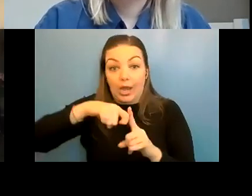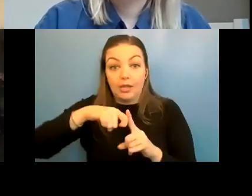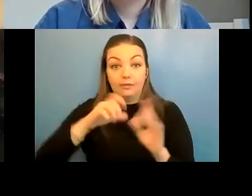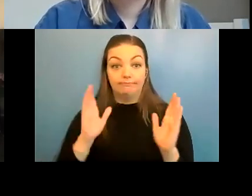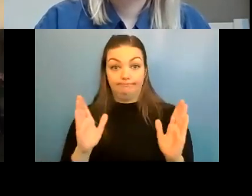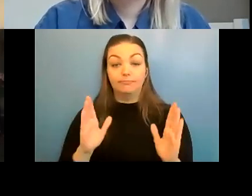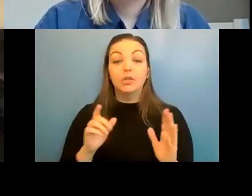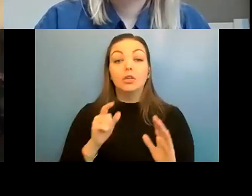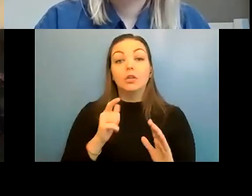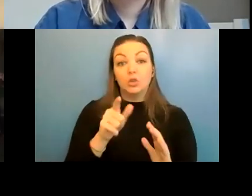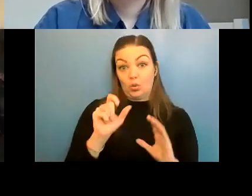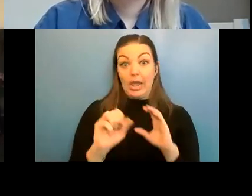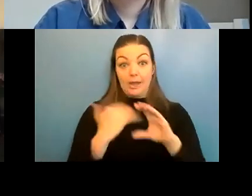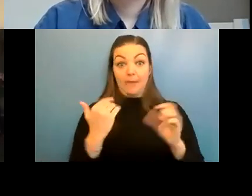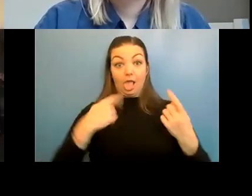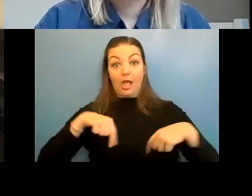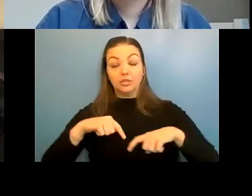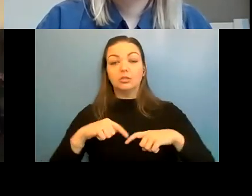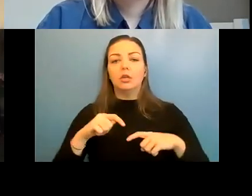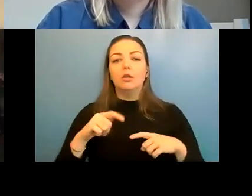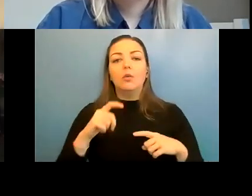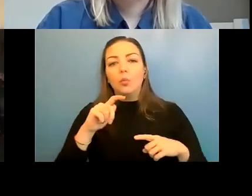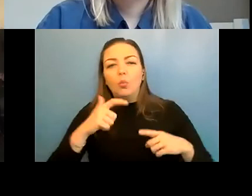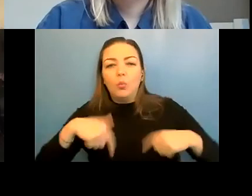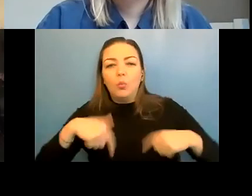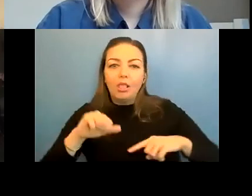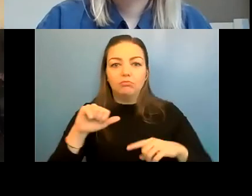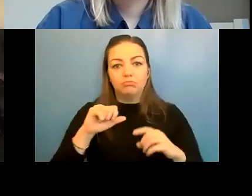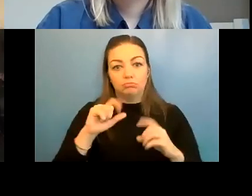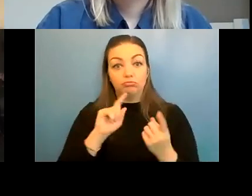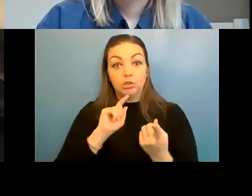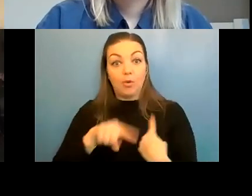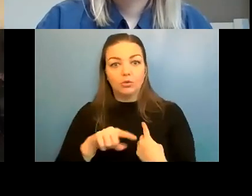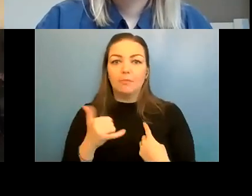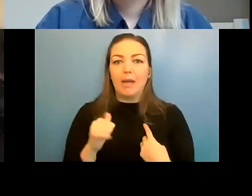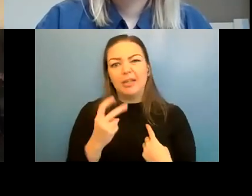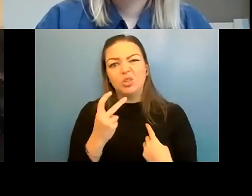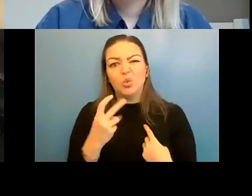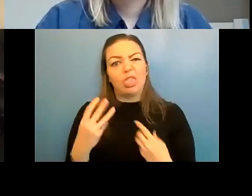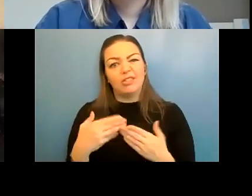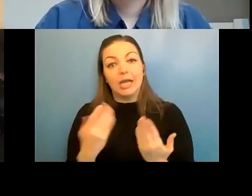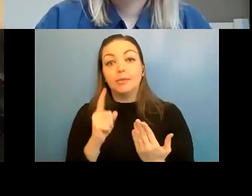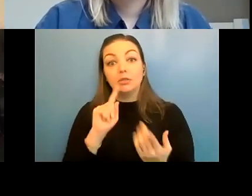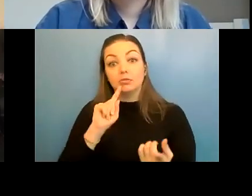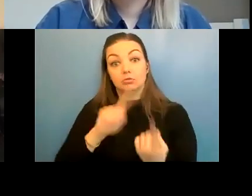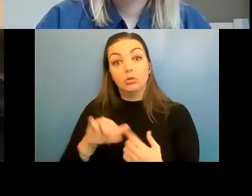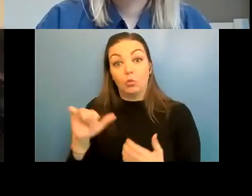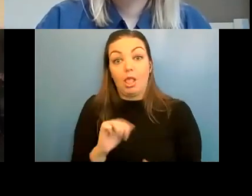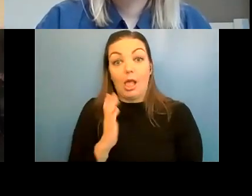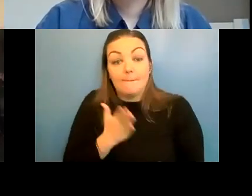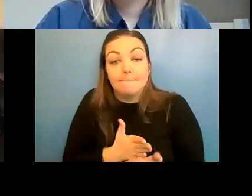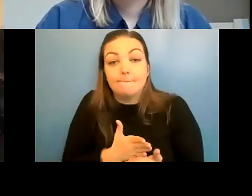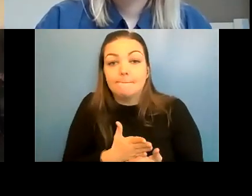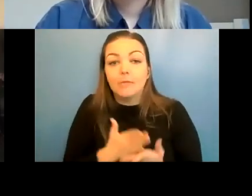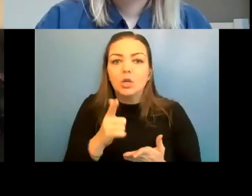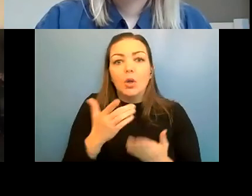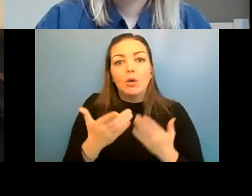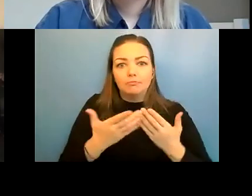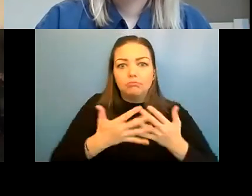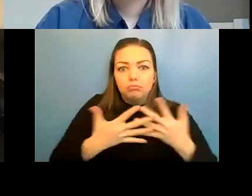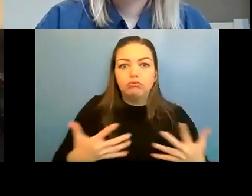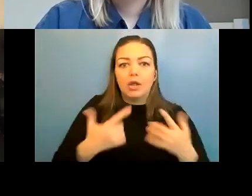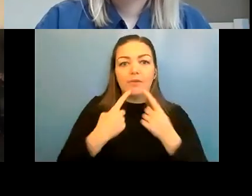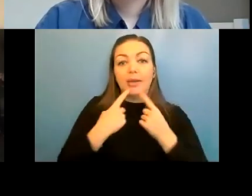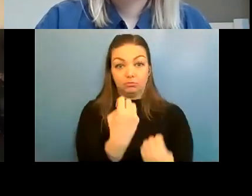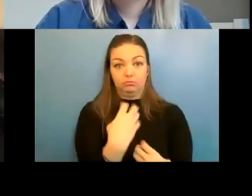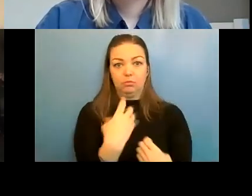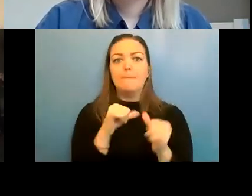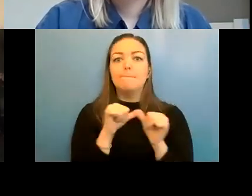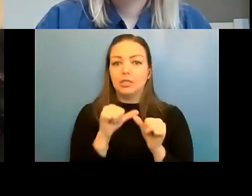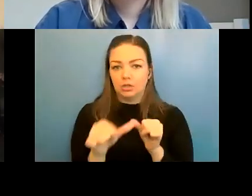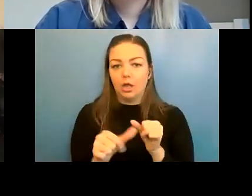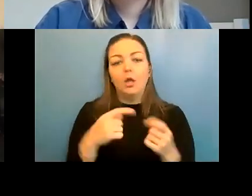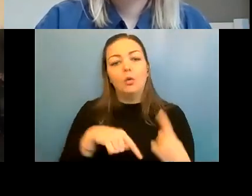our team as well and we will pick that up, we might not respond within a couple of days but we'll always respond.